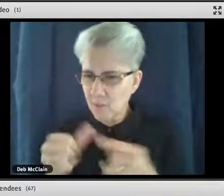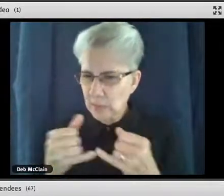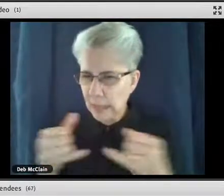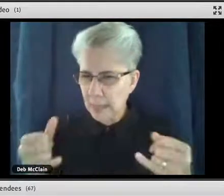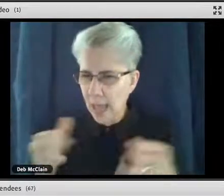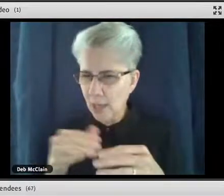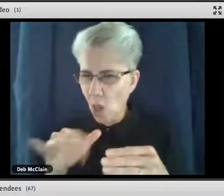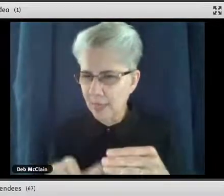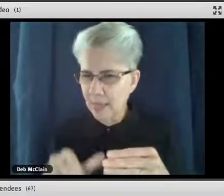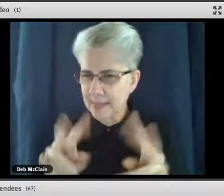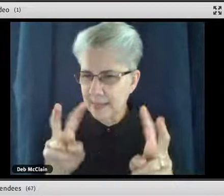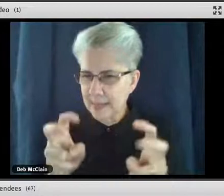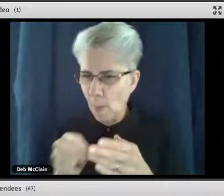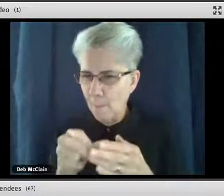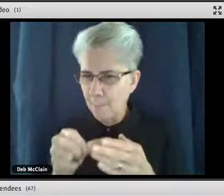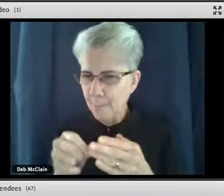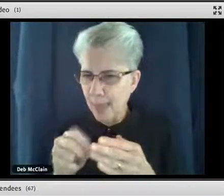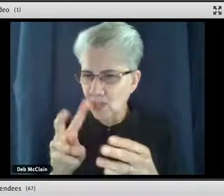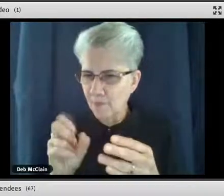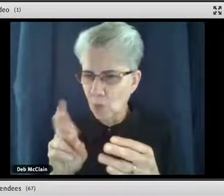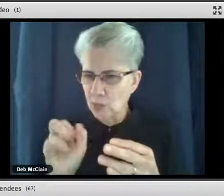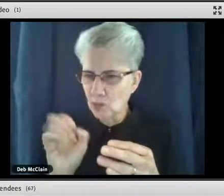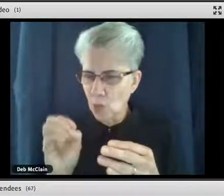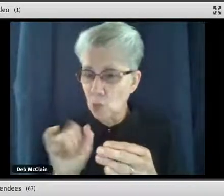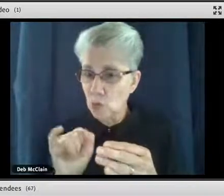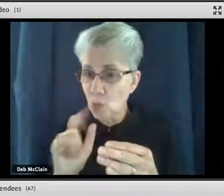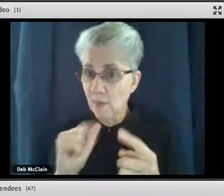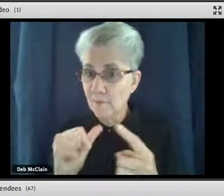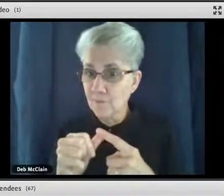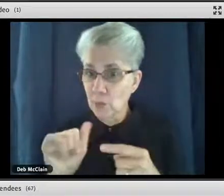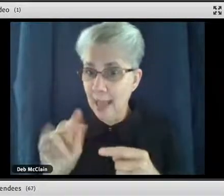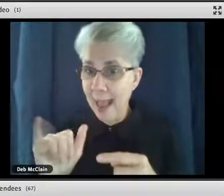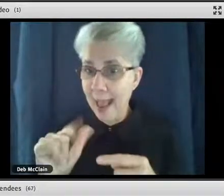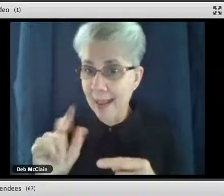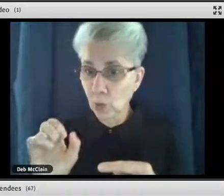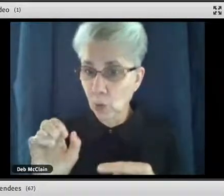It does say -- The very first line on -- This is the title page.